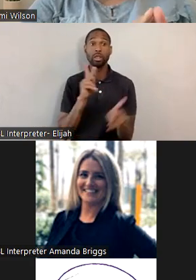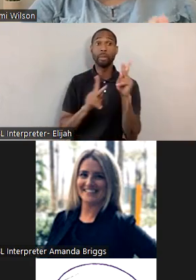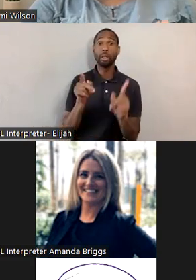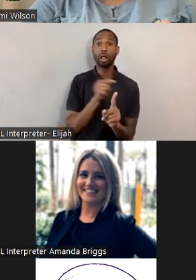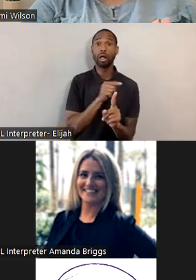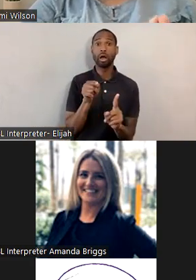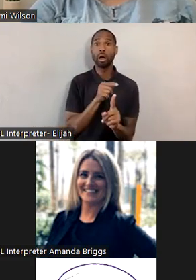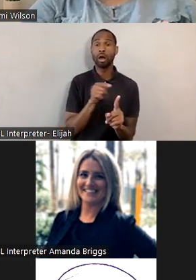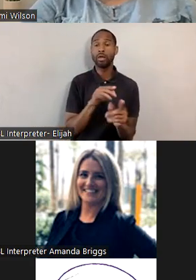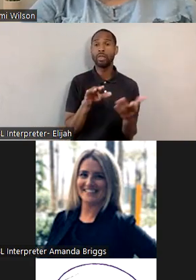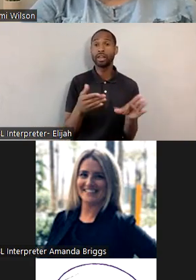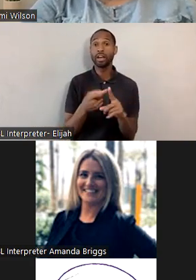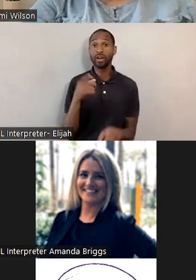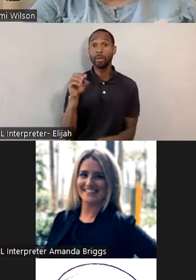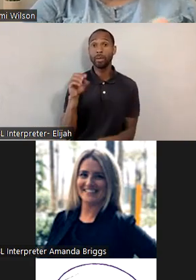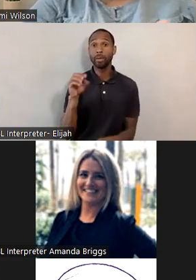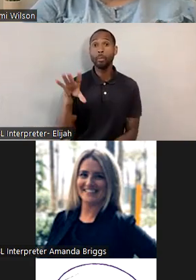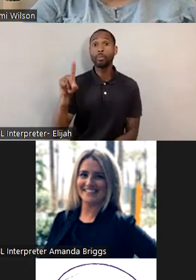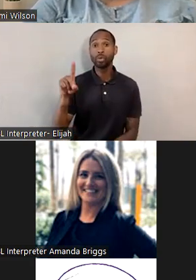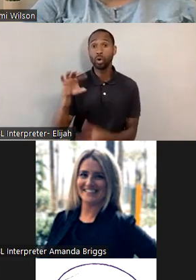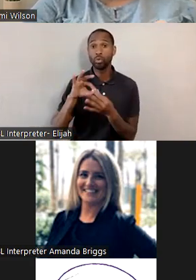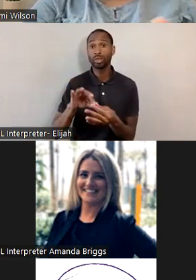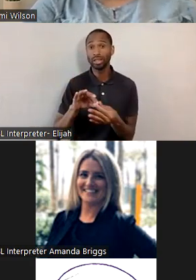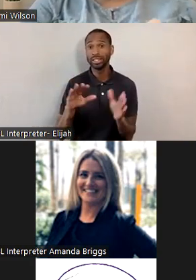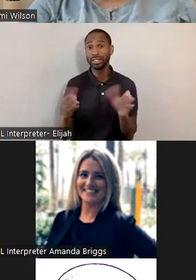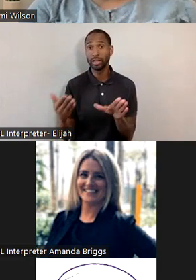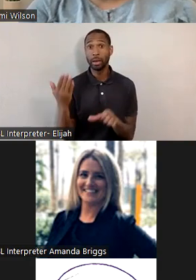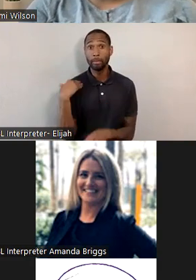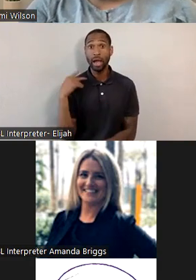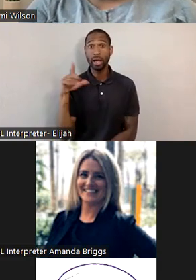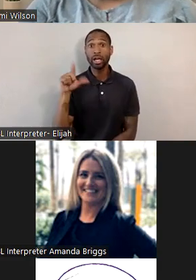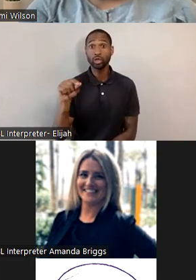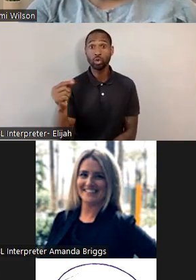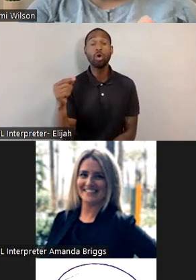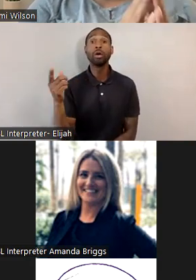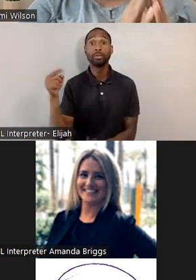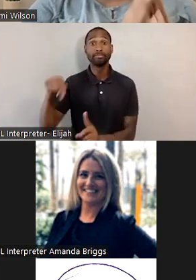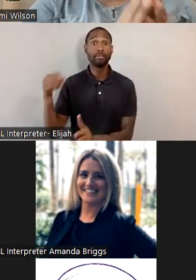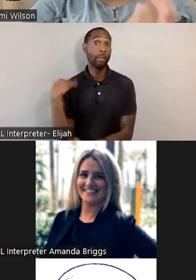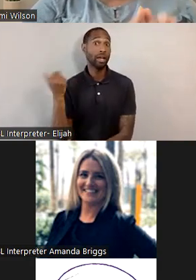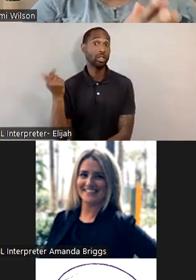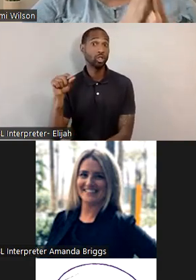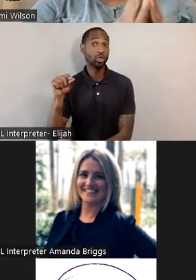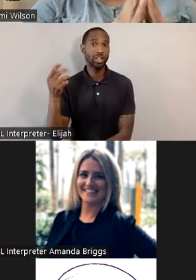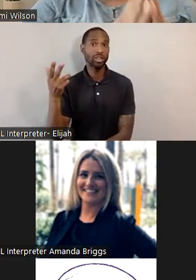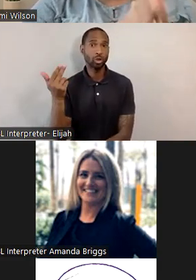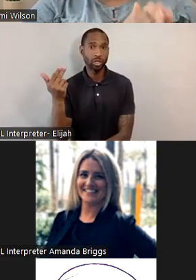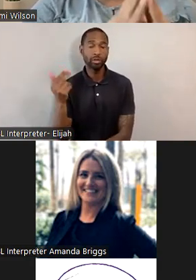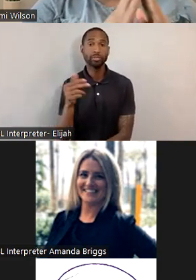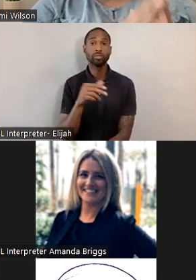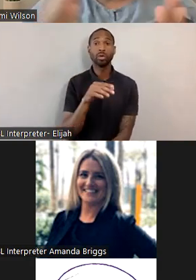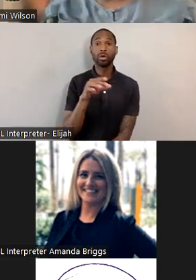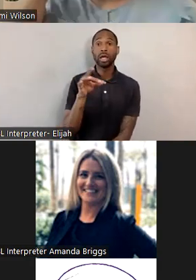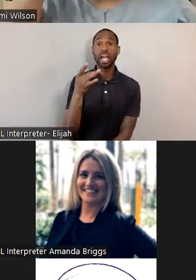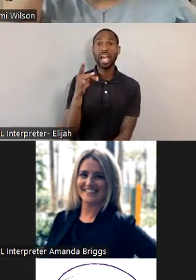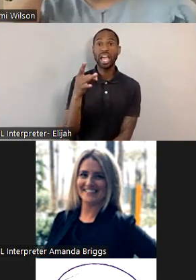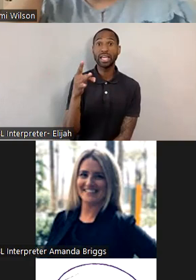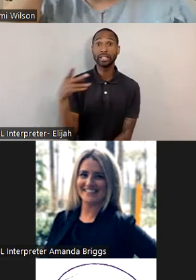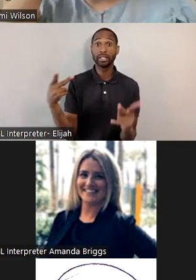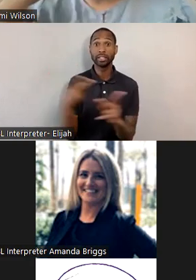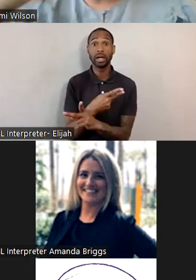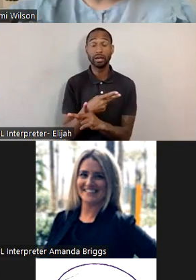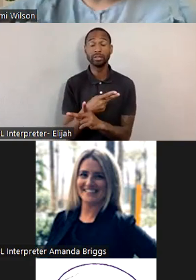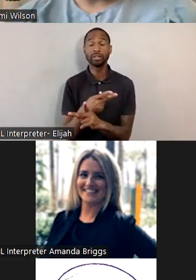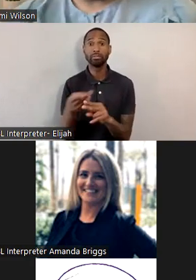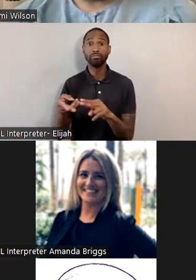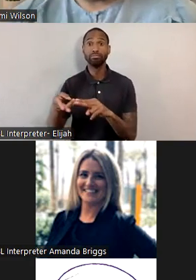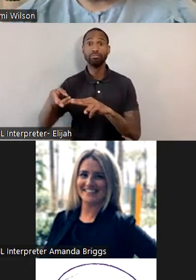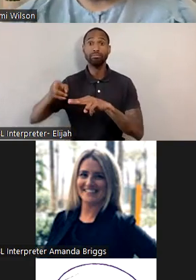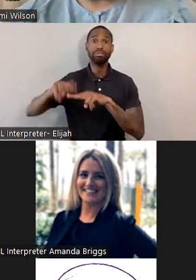that died from opioid-related deaths in 2013. So 18 fold or 18 time increase in